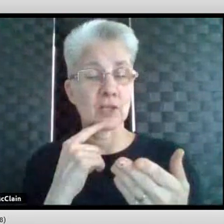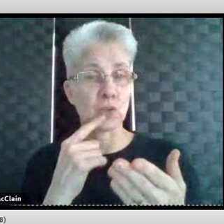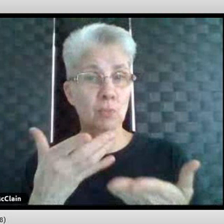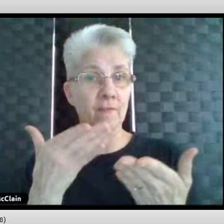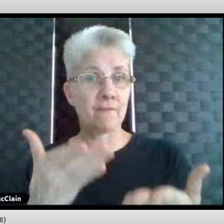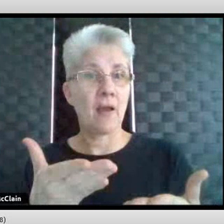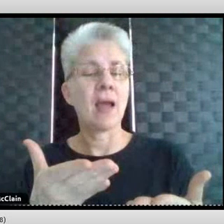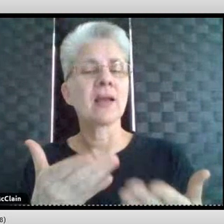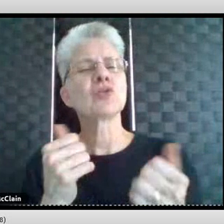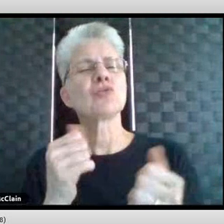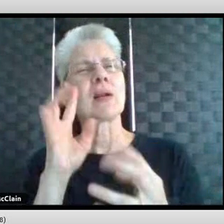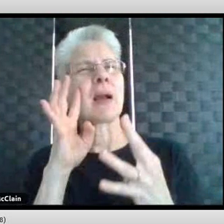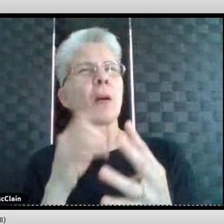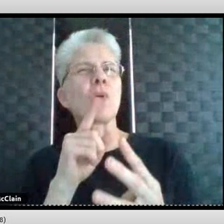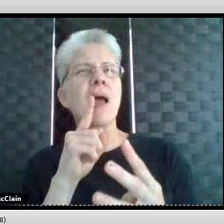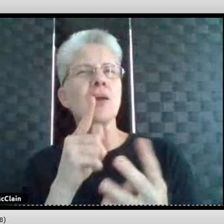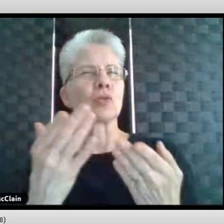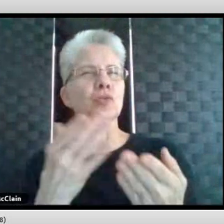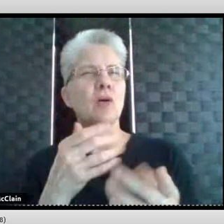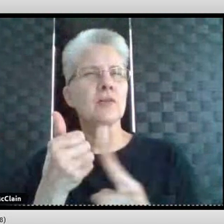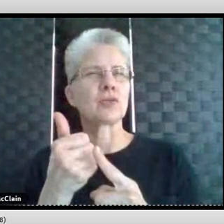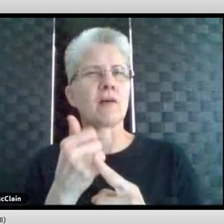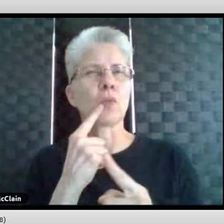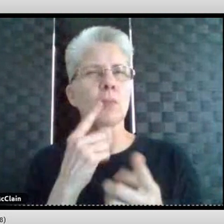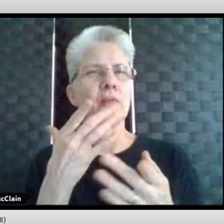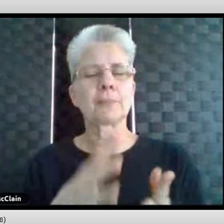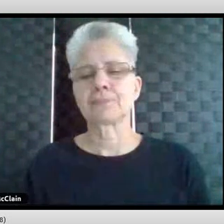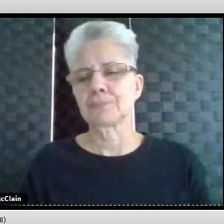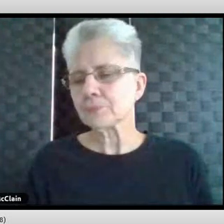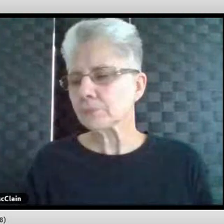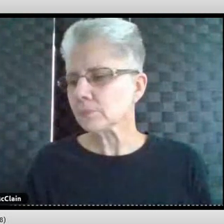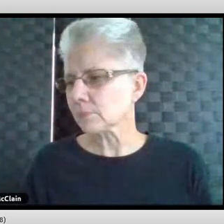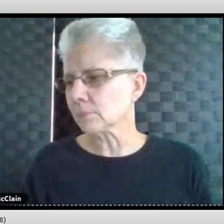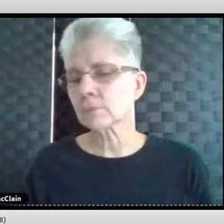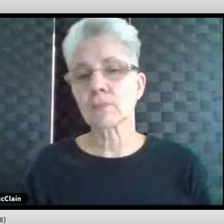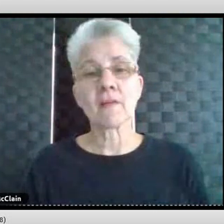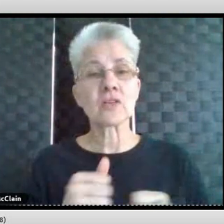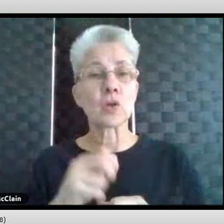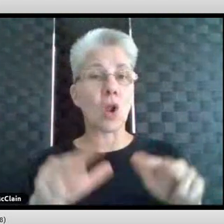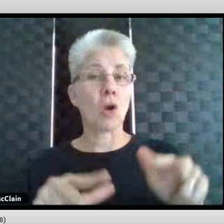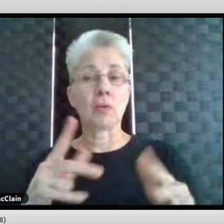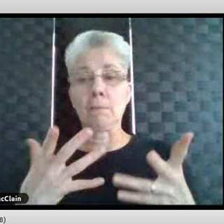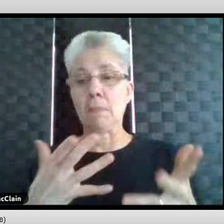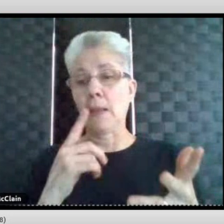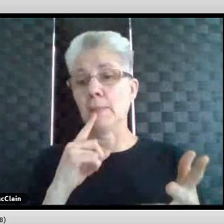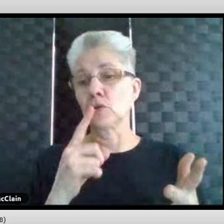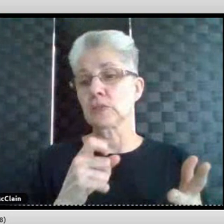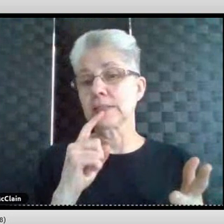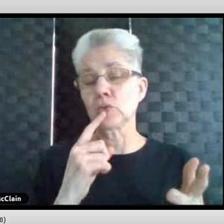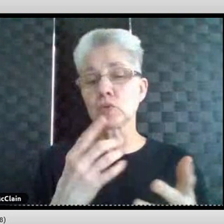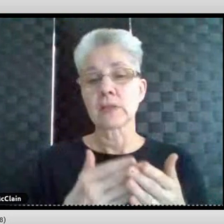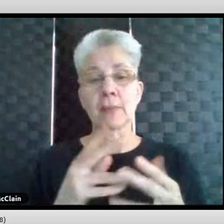try to come up with an actual service that you'll provide. "For the socially awkward" -- Yeah, it might be -- Maybe you just do some kind of interviewing skills